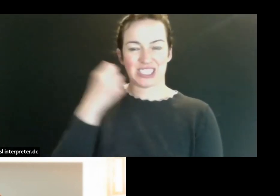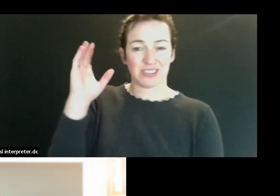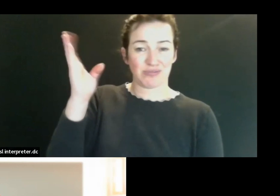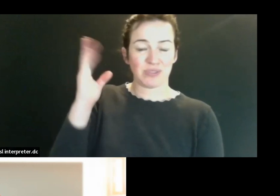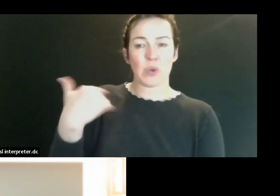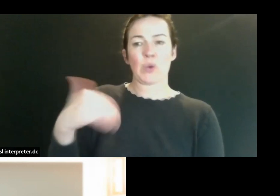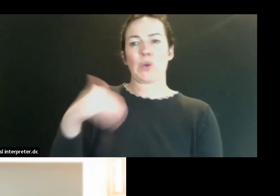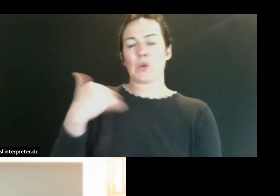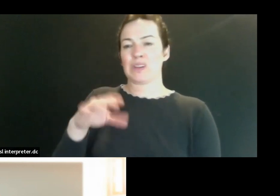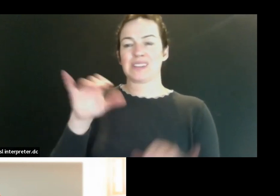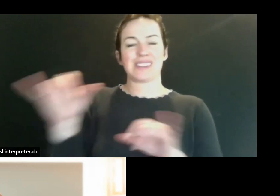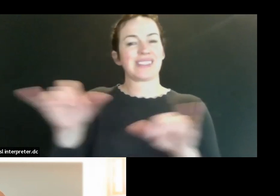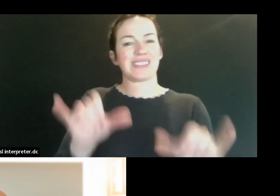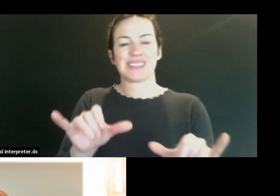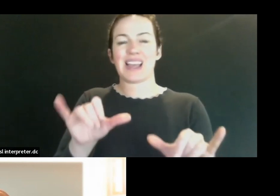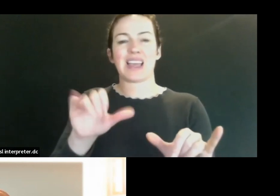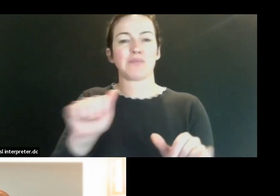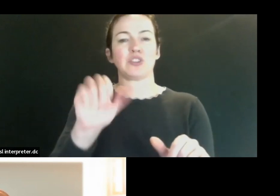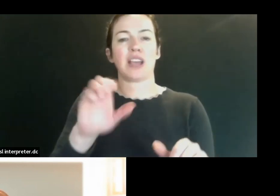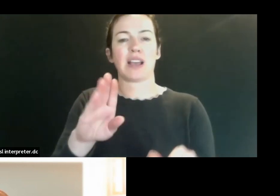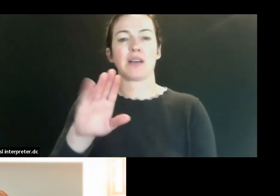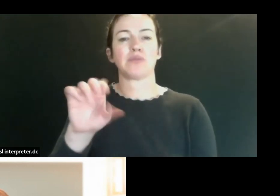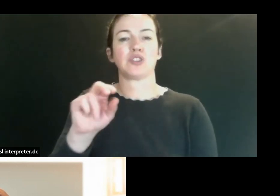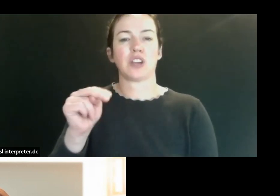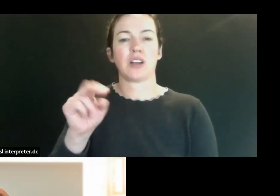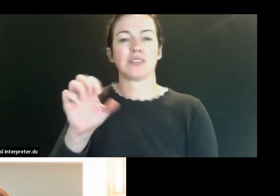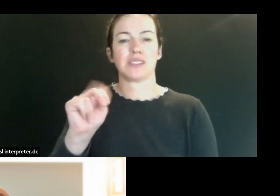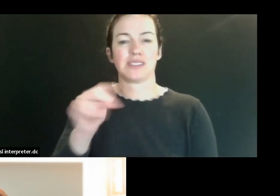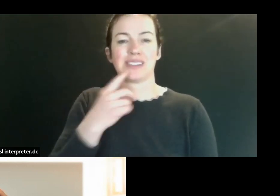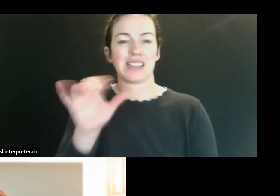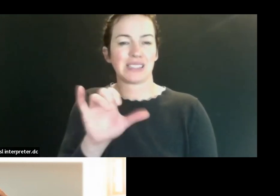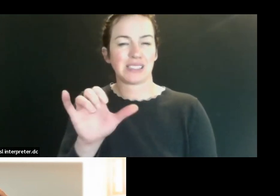we heard from Jacob Johnson at the Department of Rehabilitation, is that you know we also